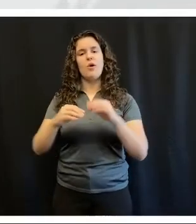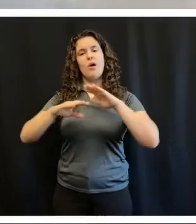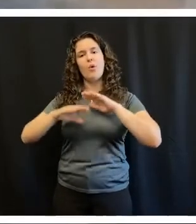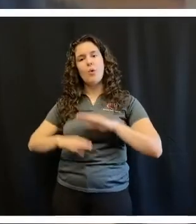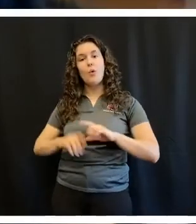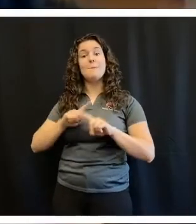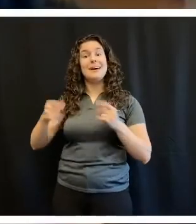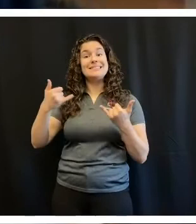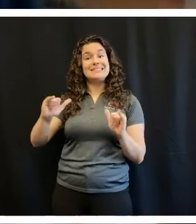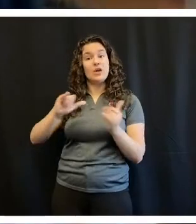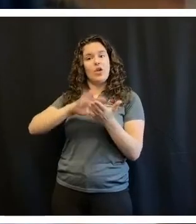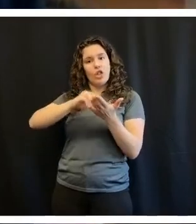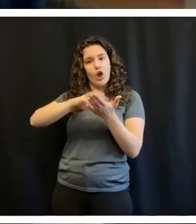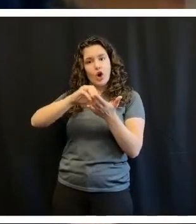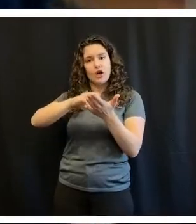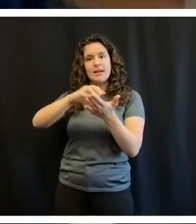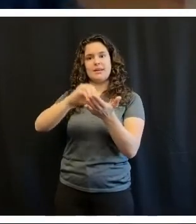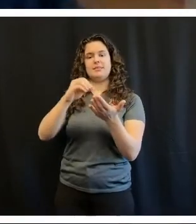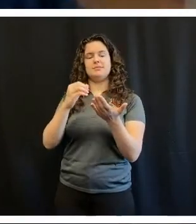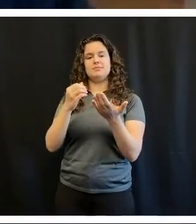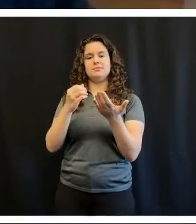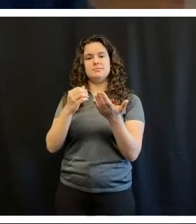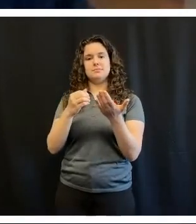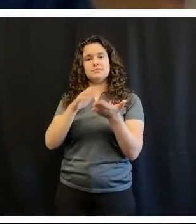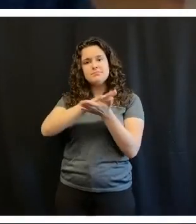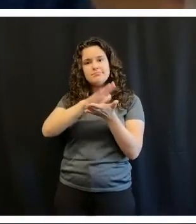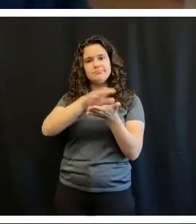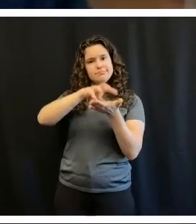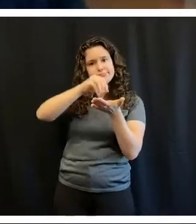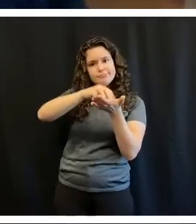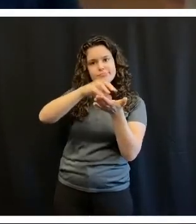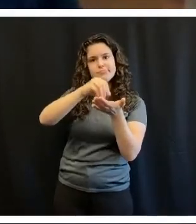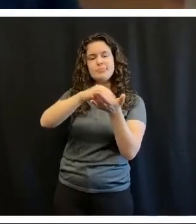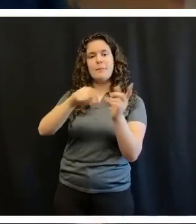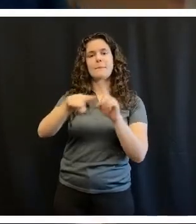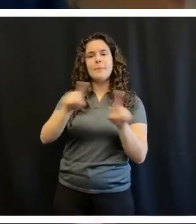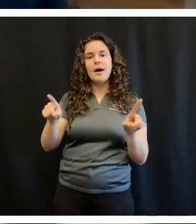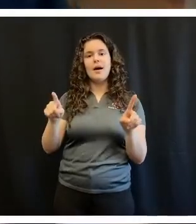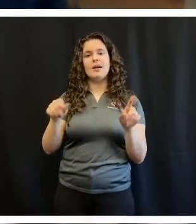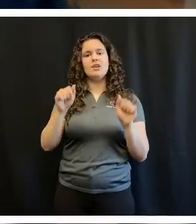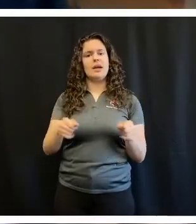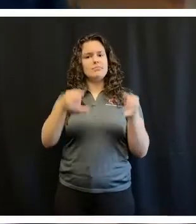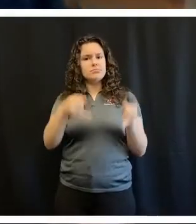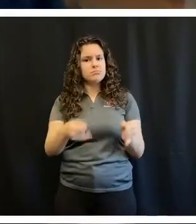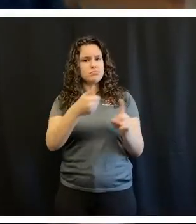but also something that allowed them to be able to be done semi-independently where they could build on some